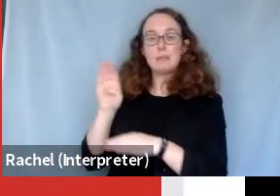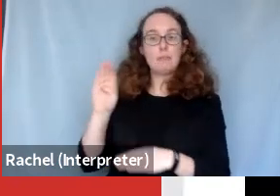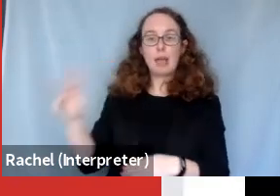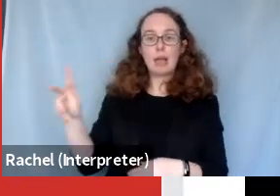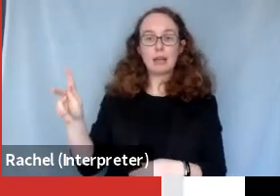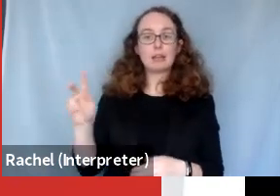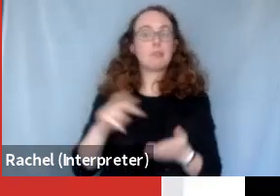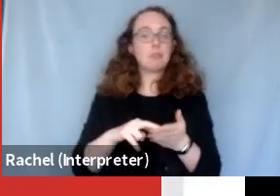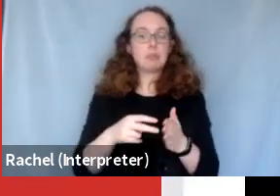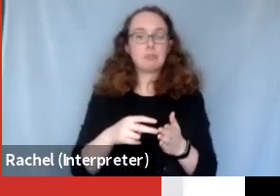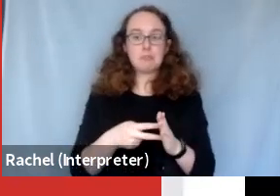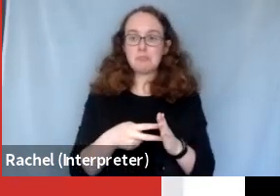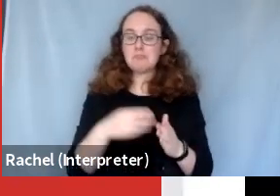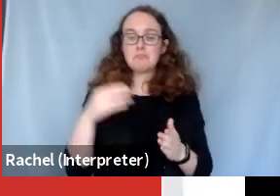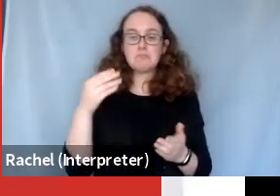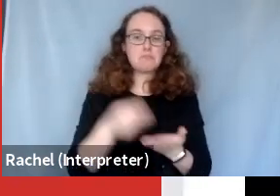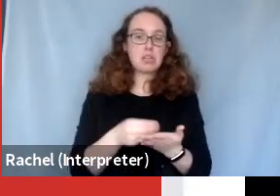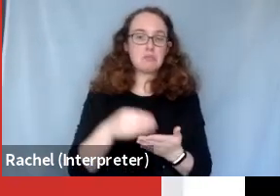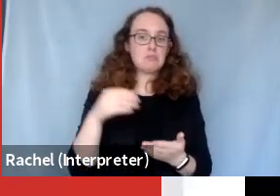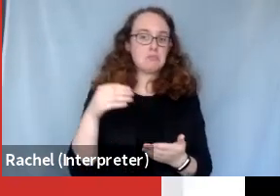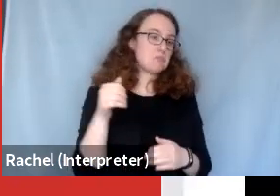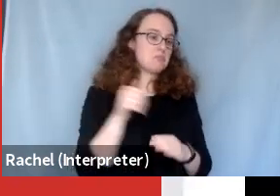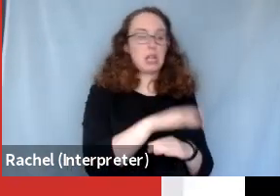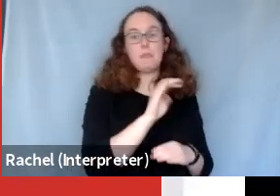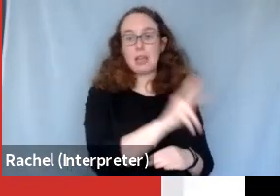But yeah, once you buy them you're safe.